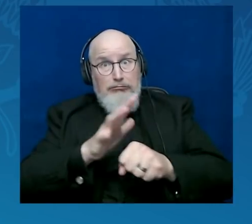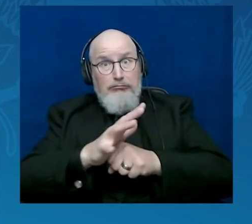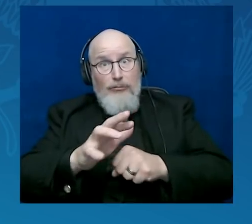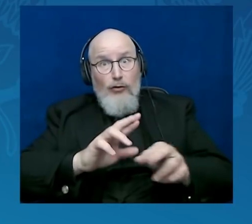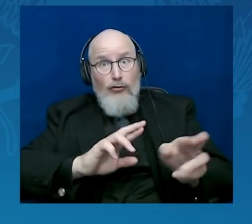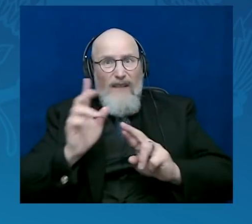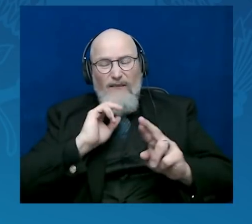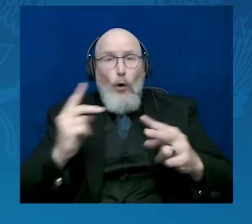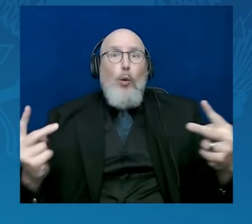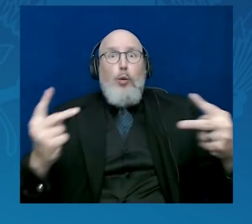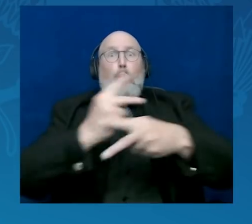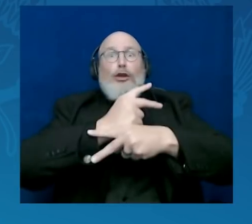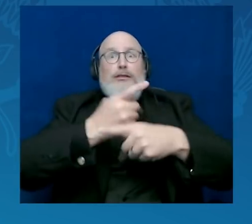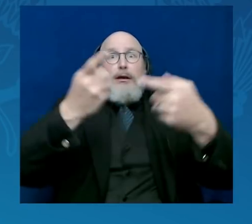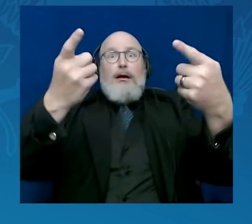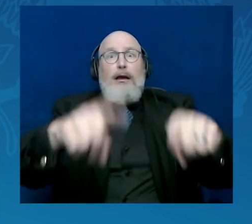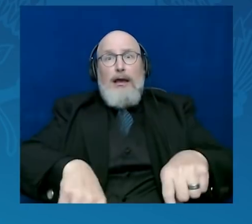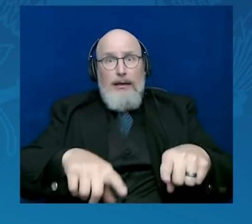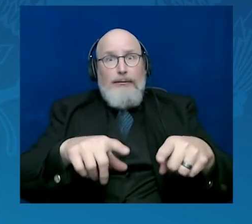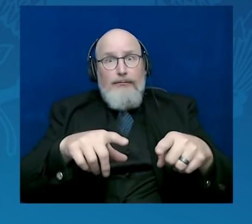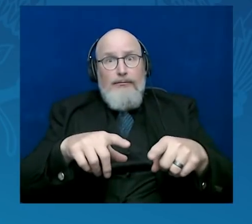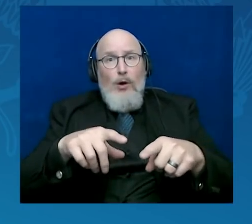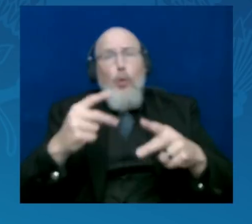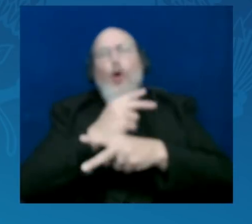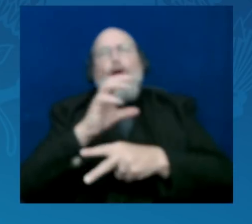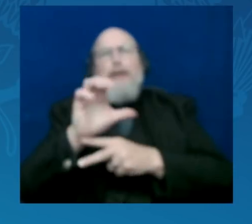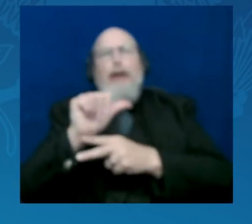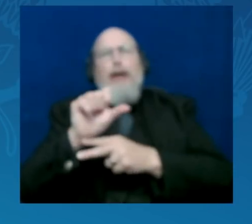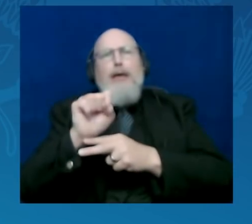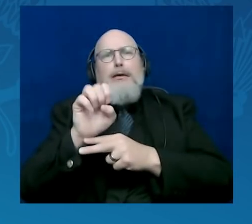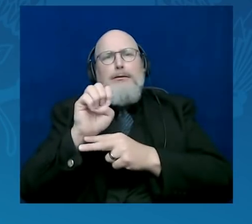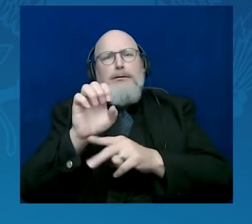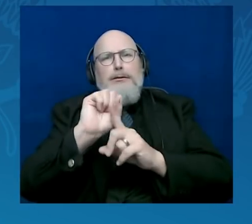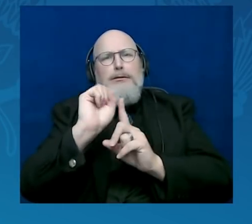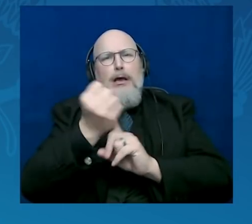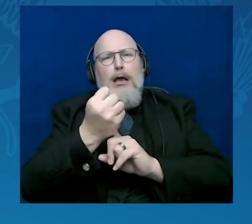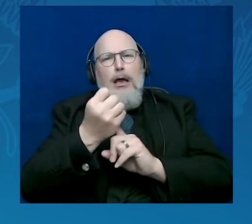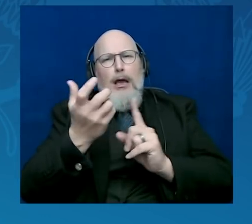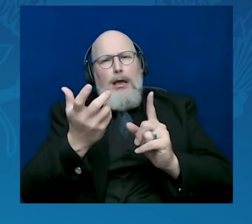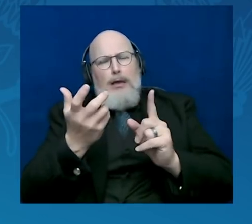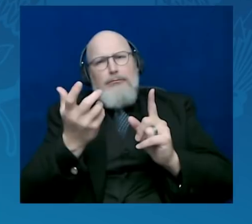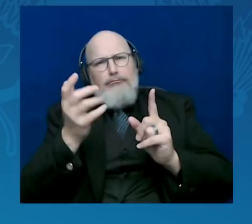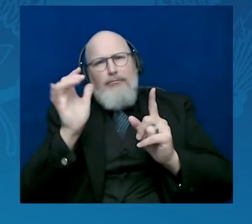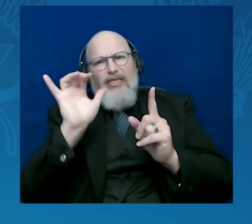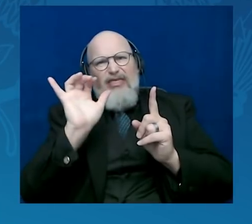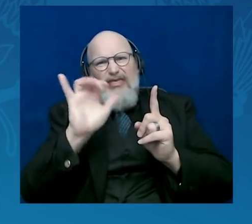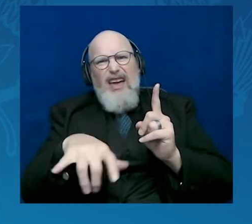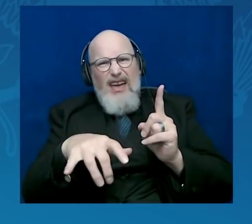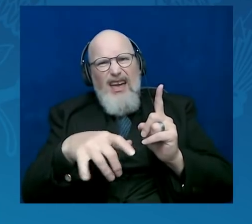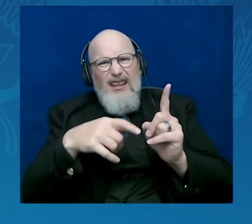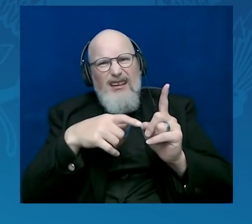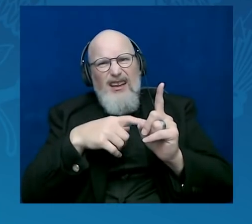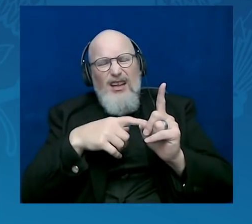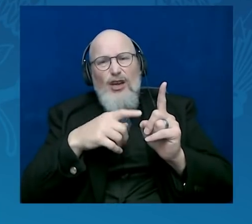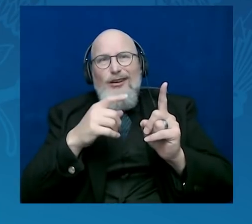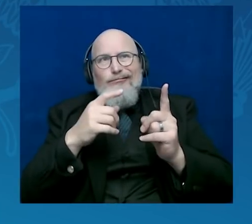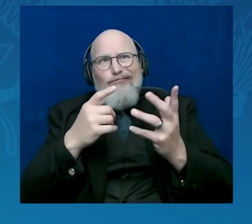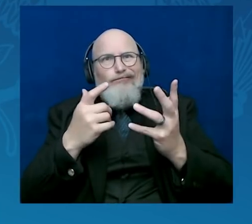which would -- in my view at least, which would tend to sort of, you know, terminate the search